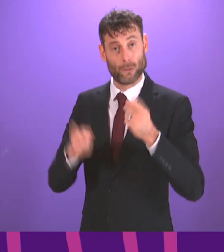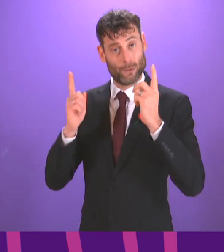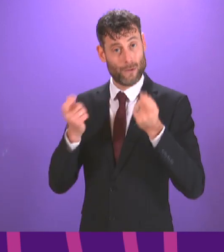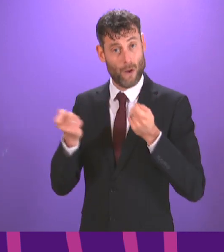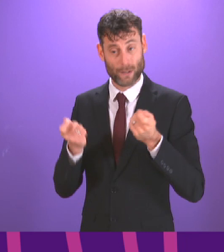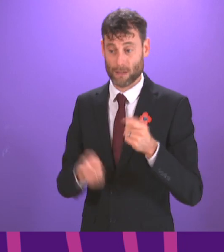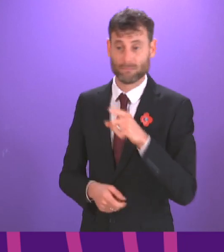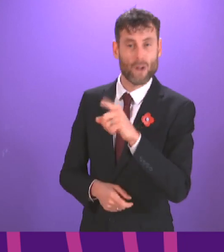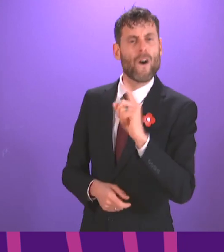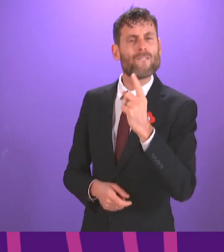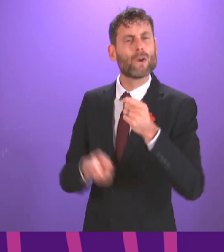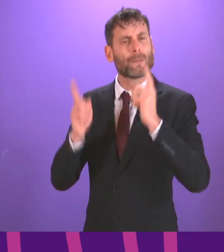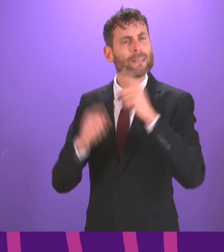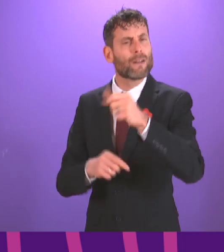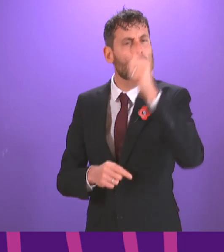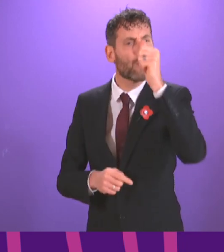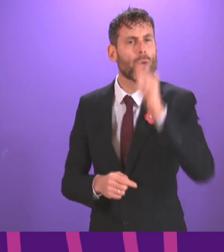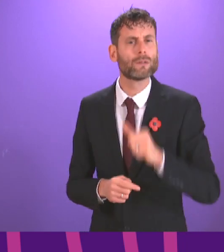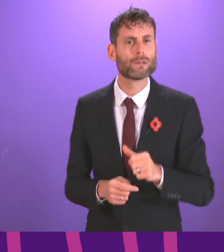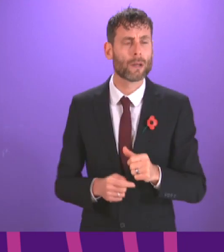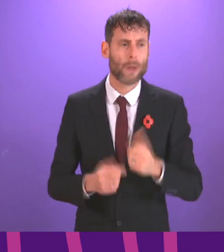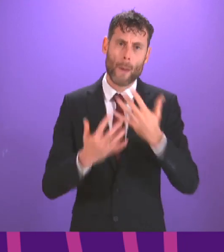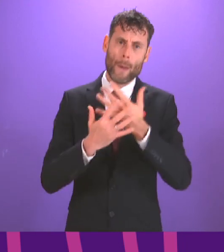The First Minister will be aware that there is a lot of concern about fireworks this year,